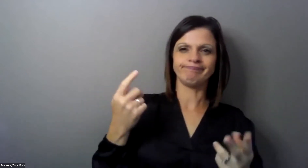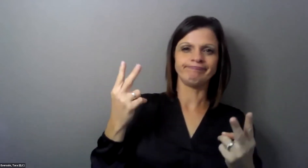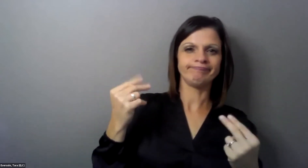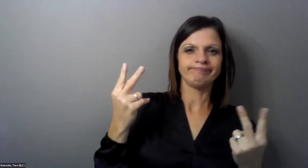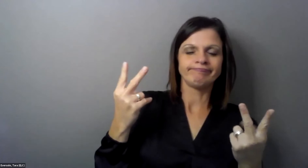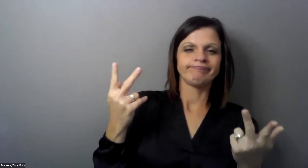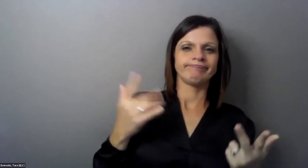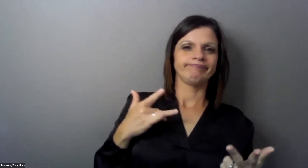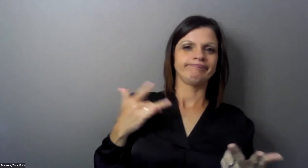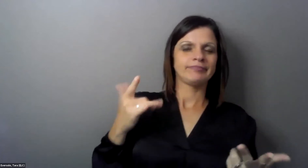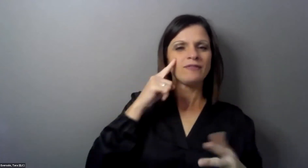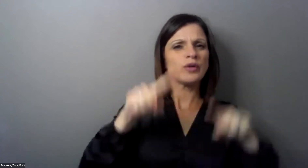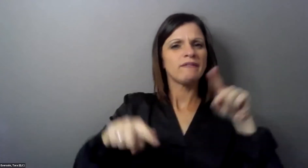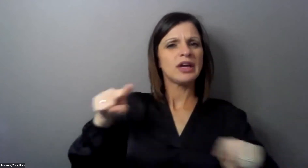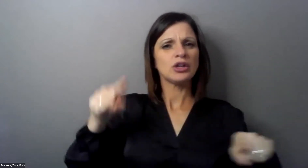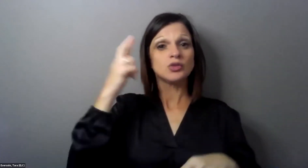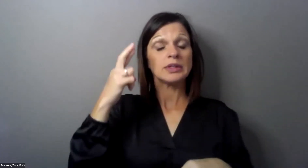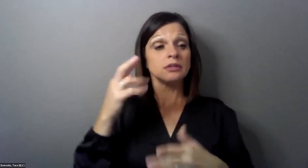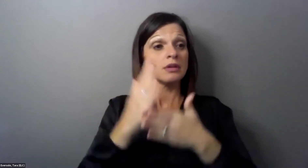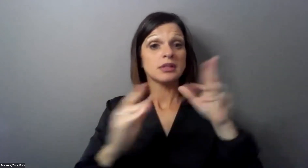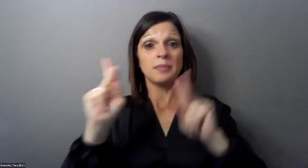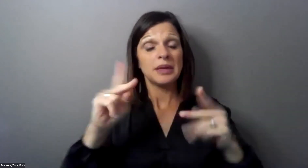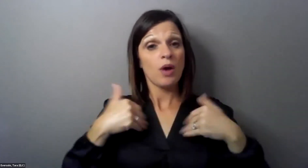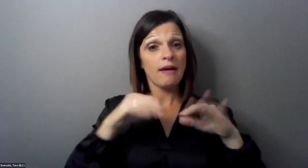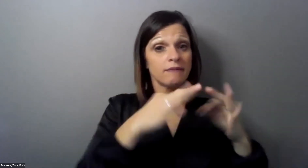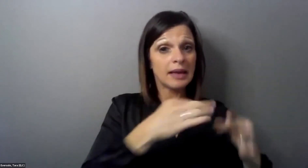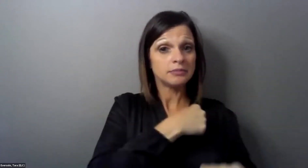they had a family member or friend that had a substance